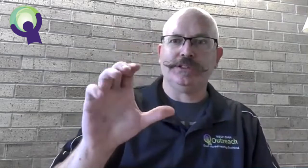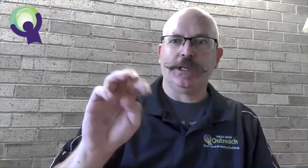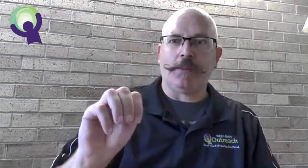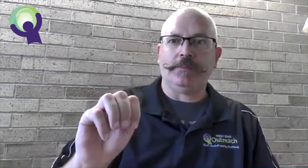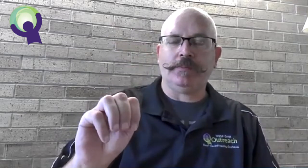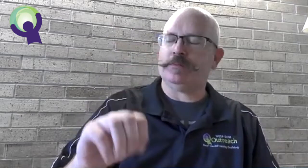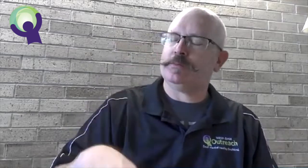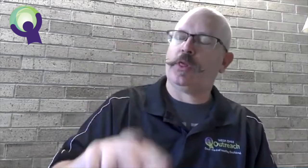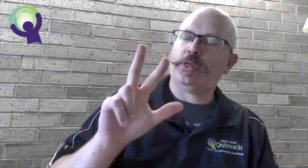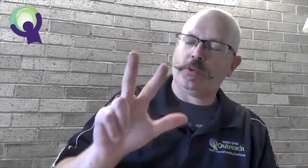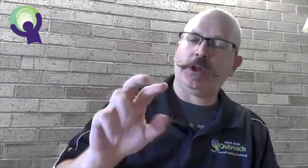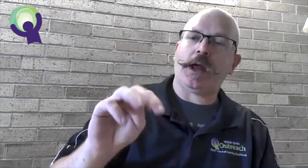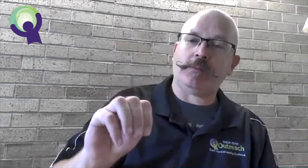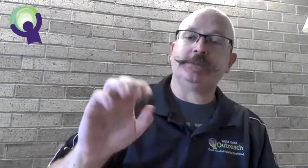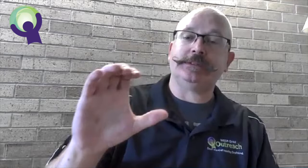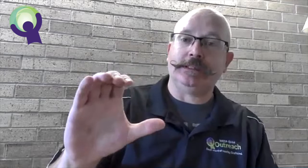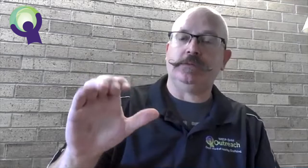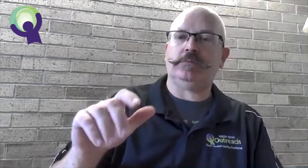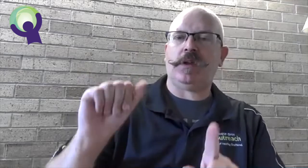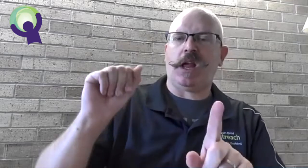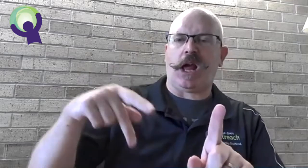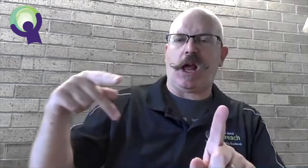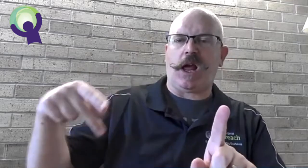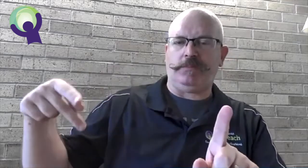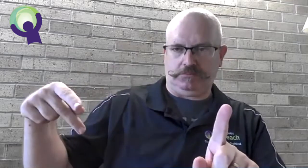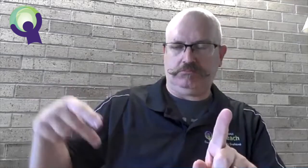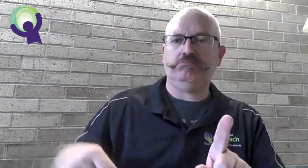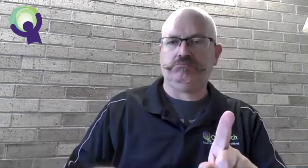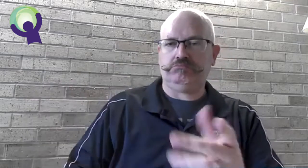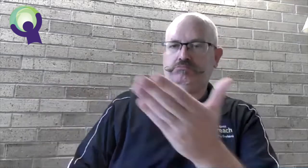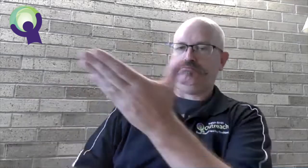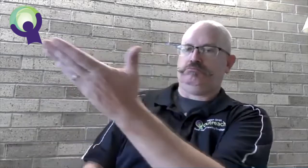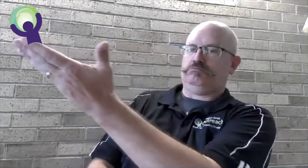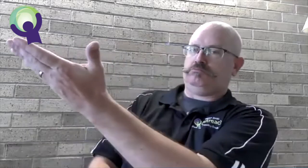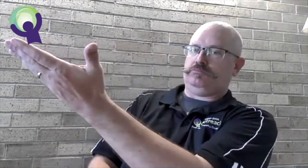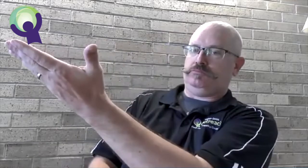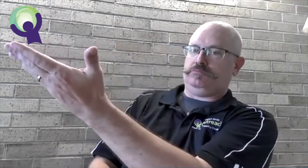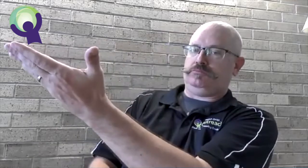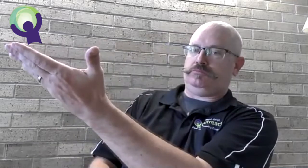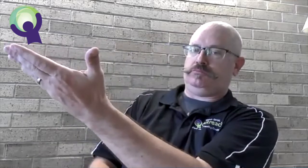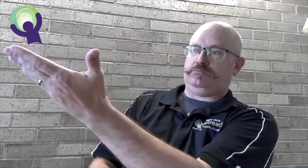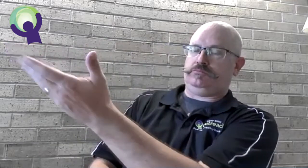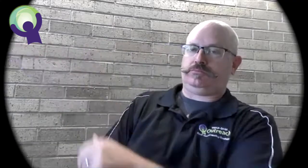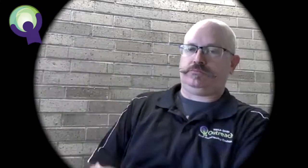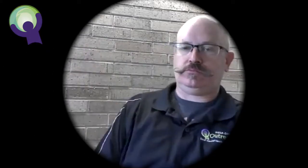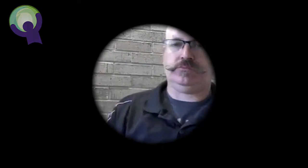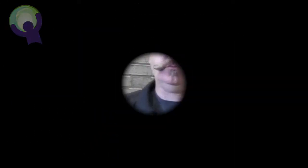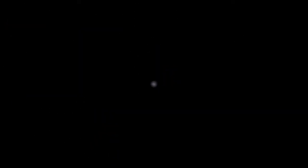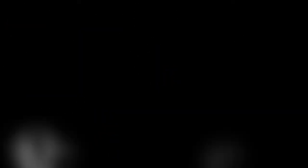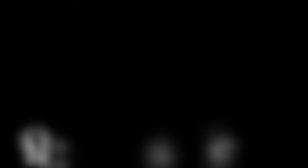can talk about later. (Scott) Wonderful. I'm going to show real quick how you can get that app.